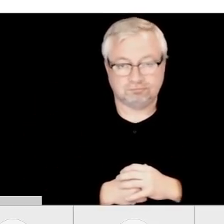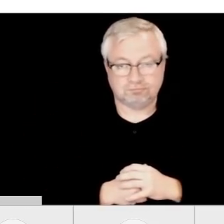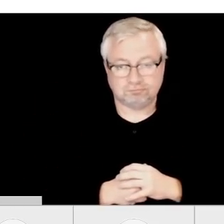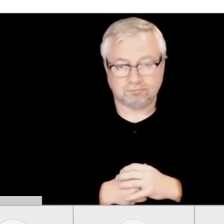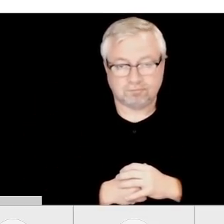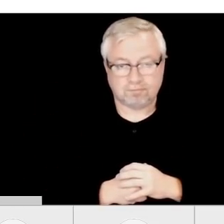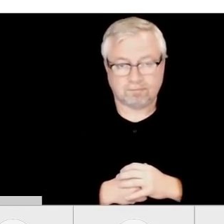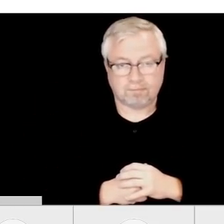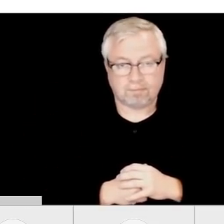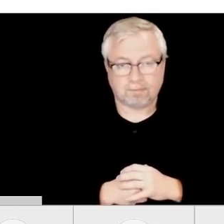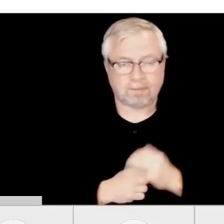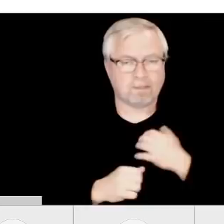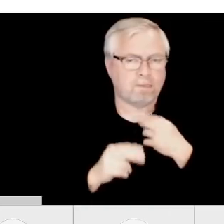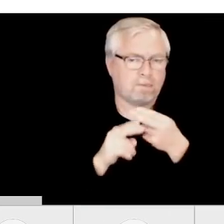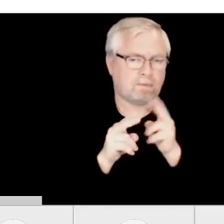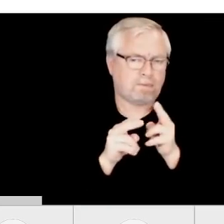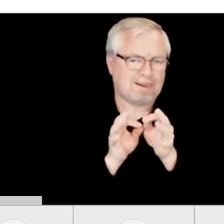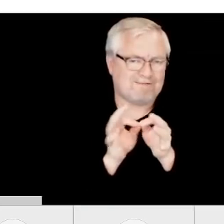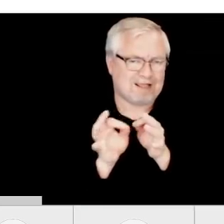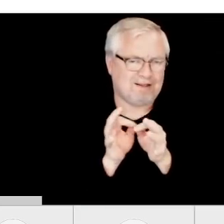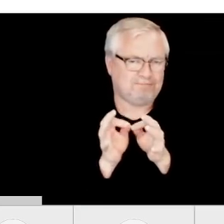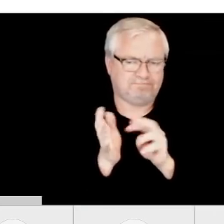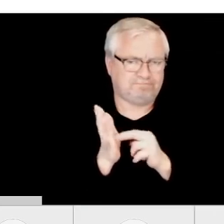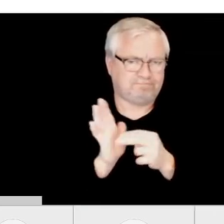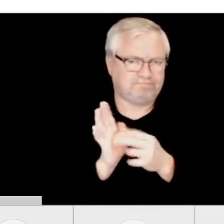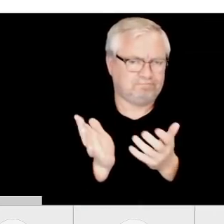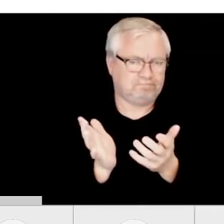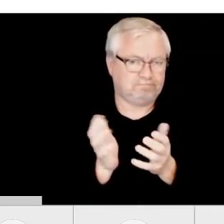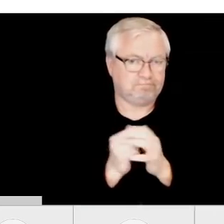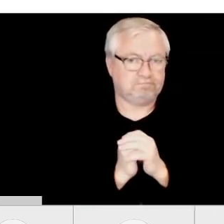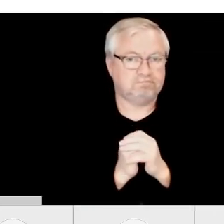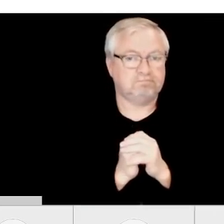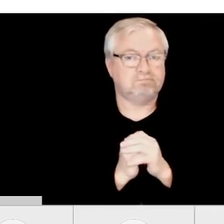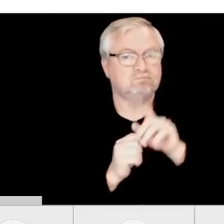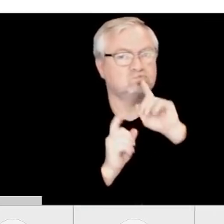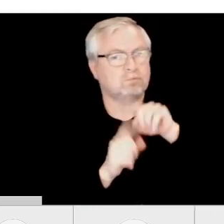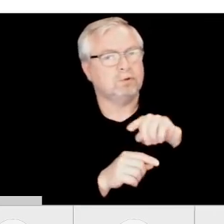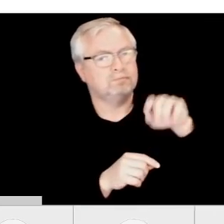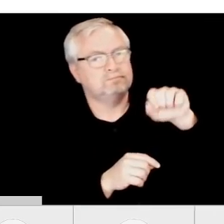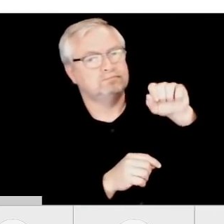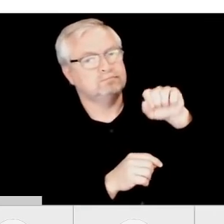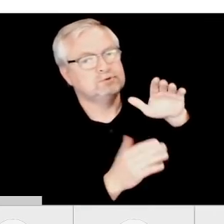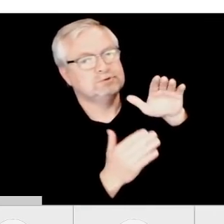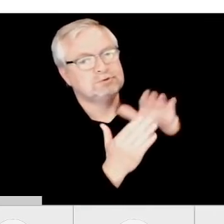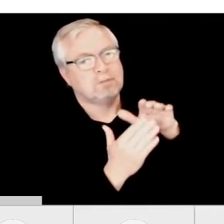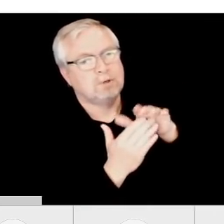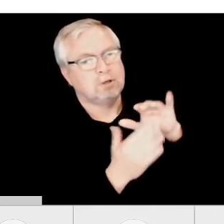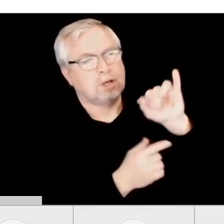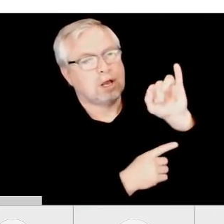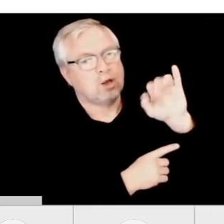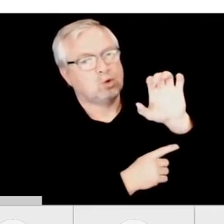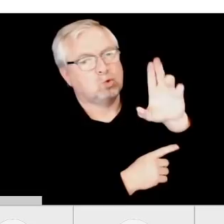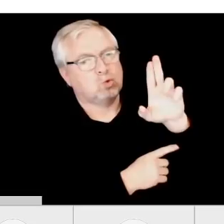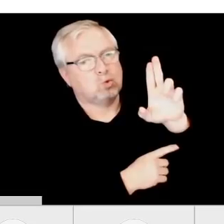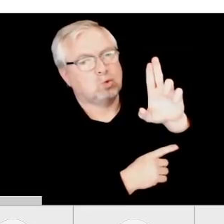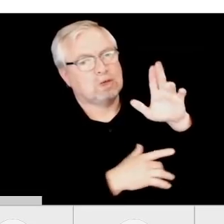And a quick definition question that the line on the chart says top ICU/event demand. Is that days? Is that people?